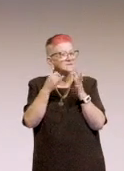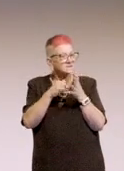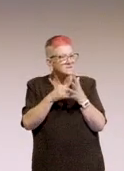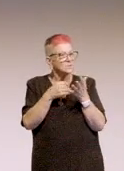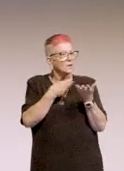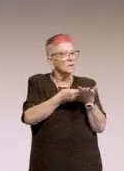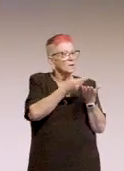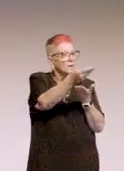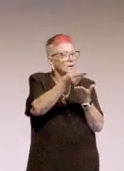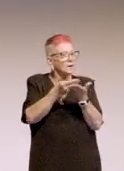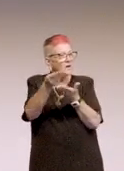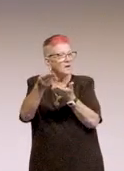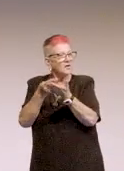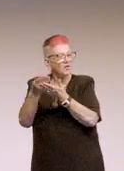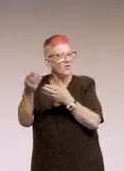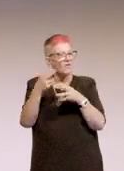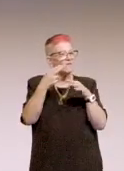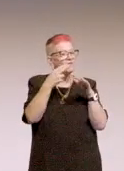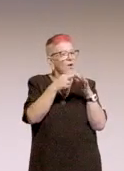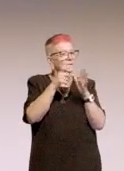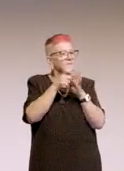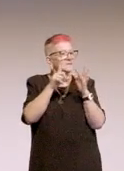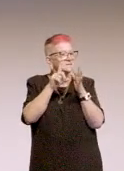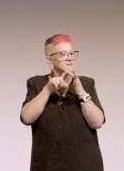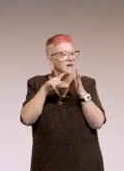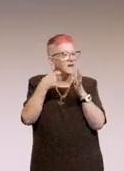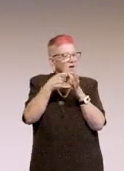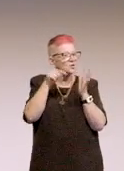These are based off the deek.com empathy lab activities.